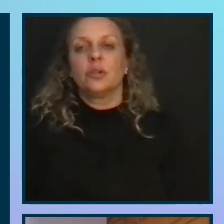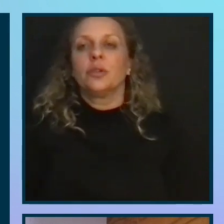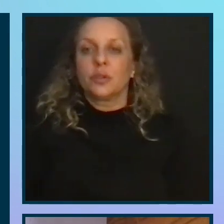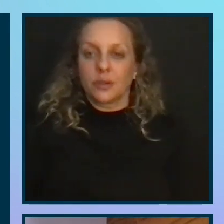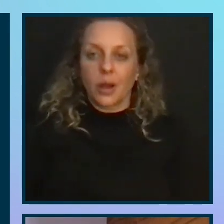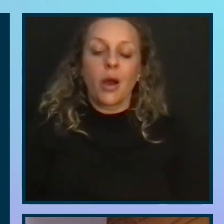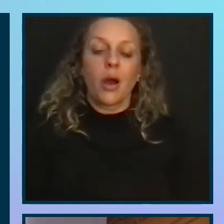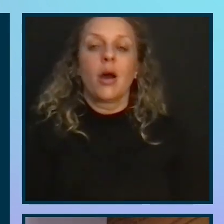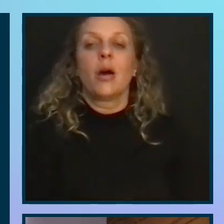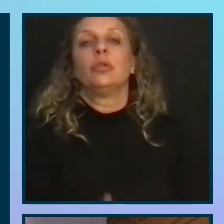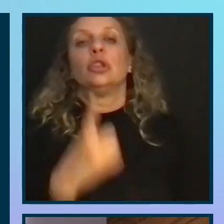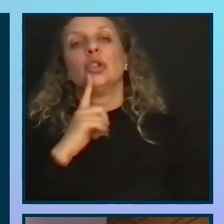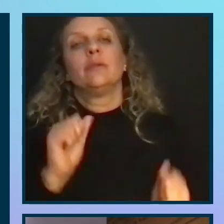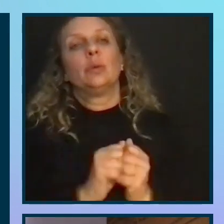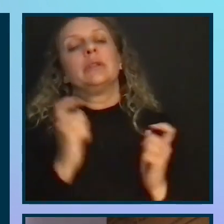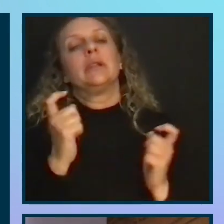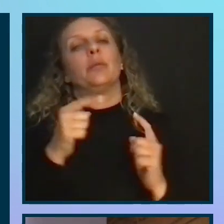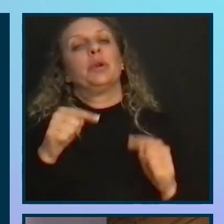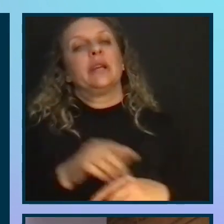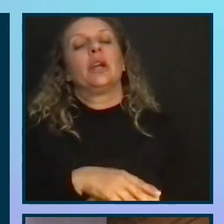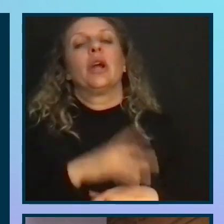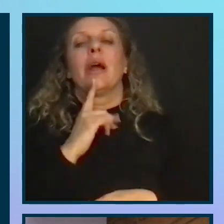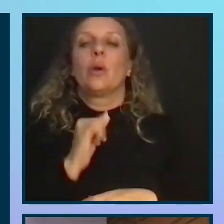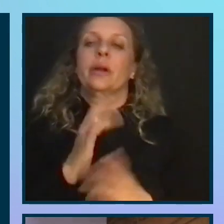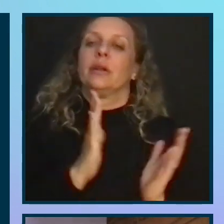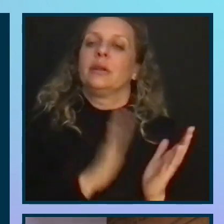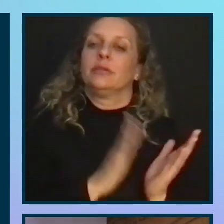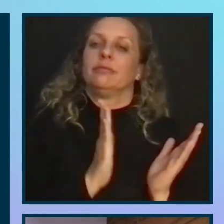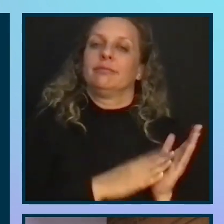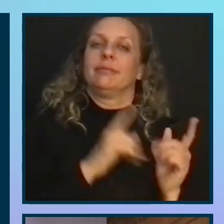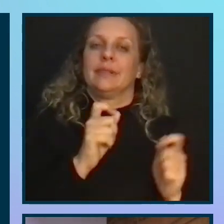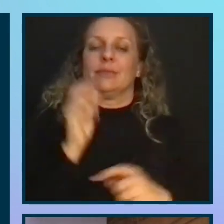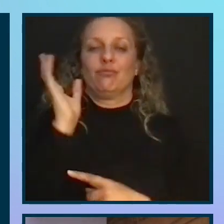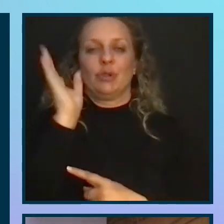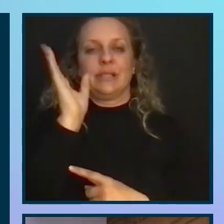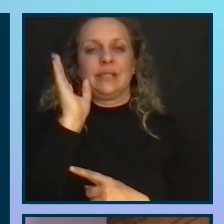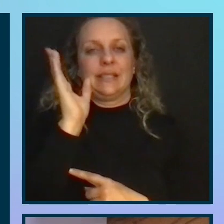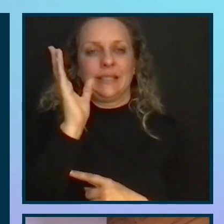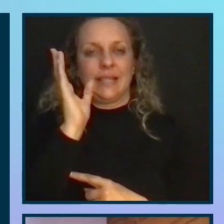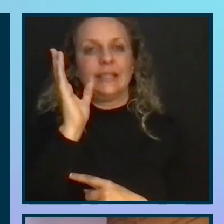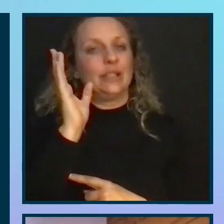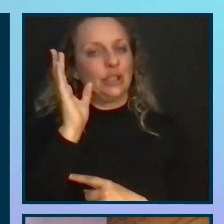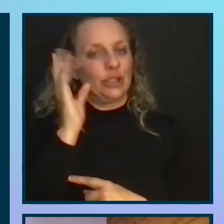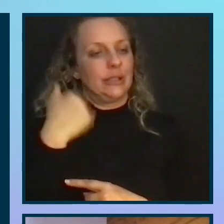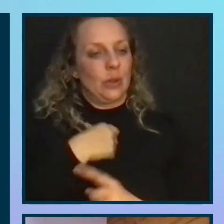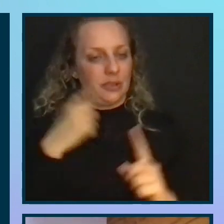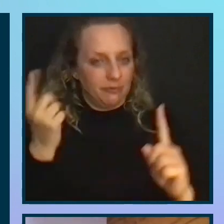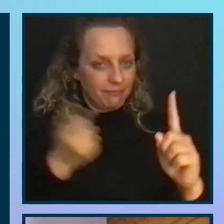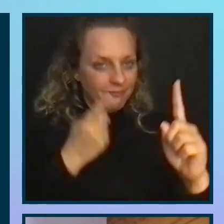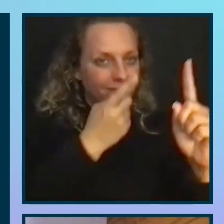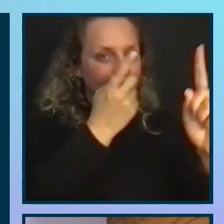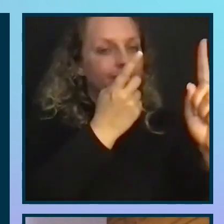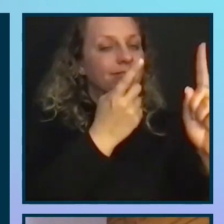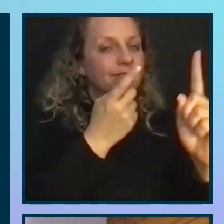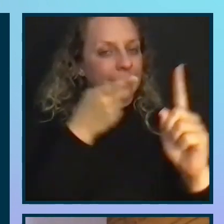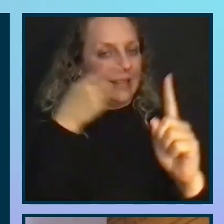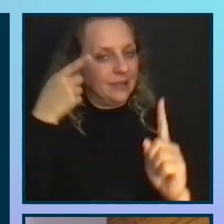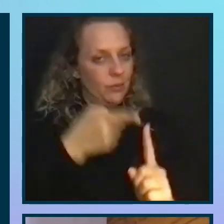So the achievement we're celebrating here and really the focus of this presentation is the journey that we've taken to get to this point and accessibility,